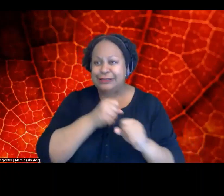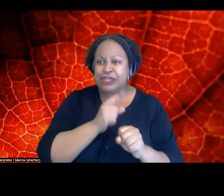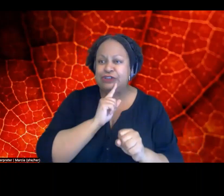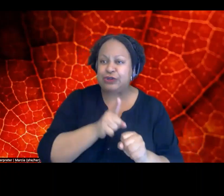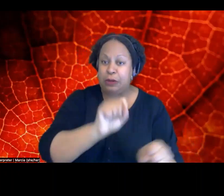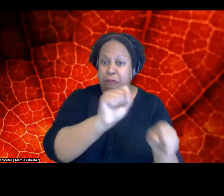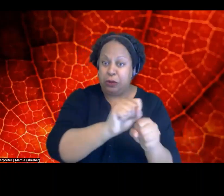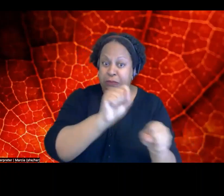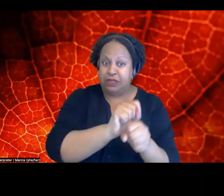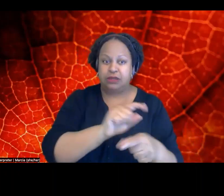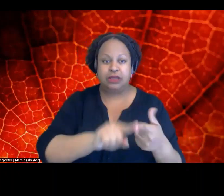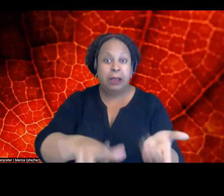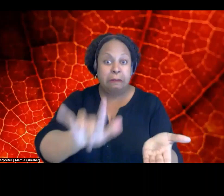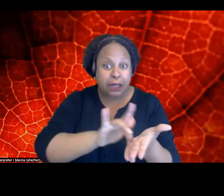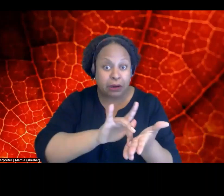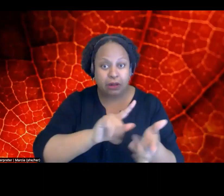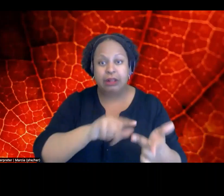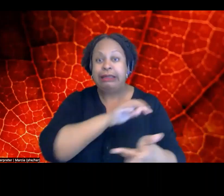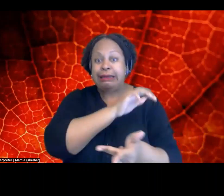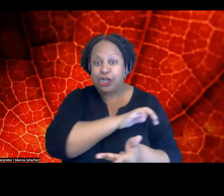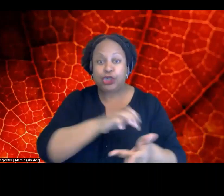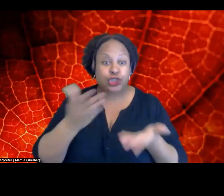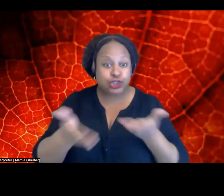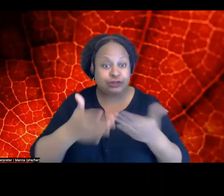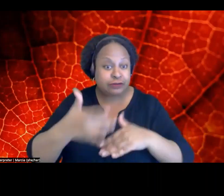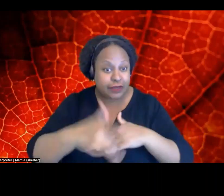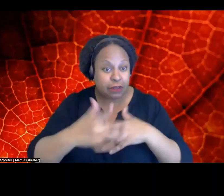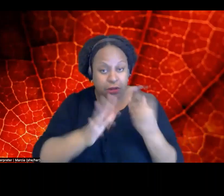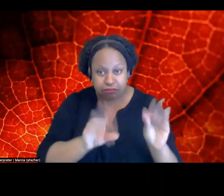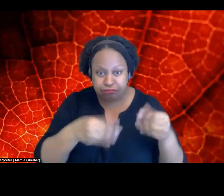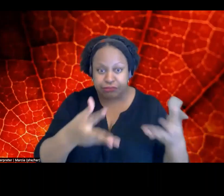medical, and clinical services available to our students with